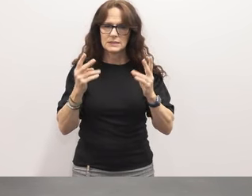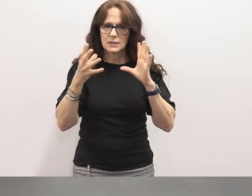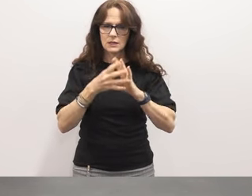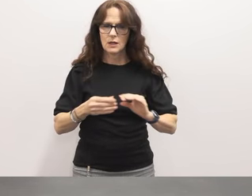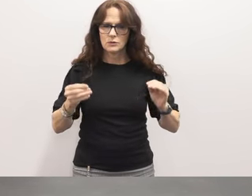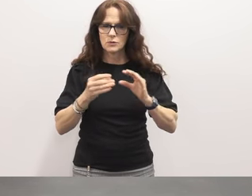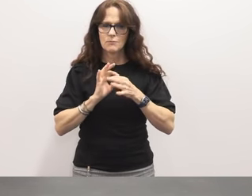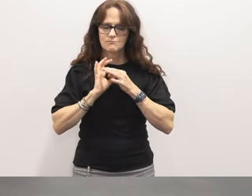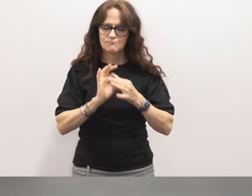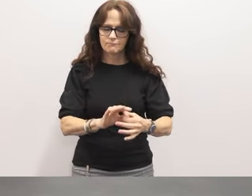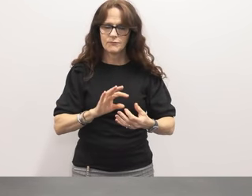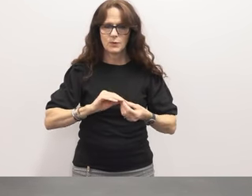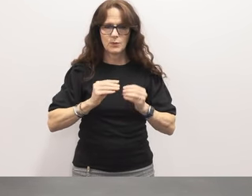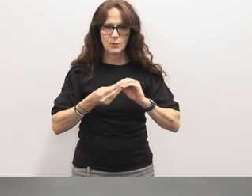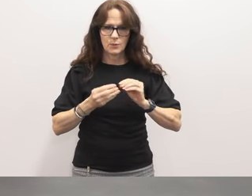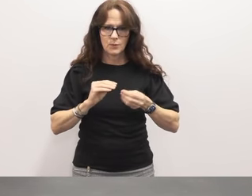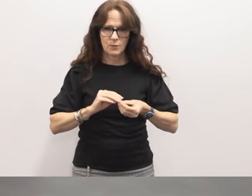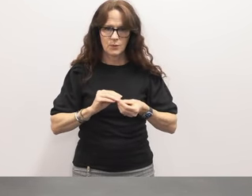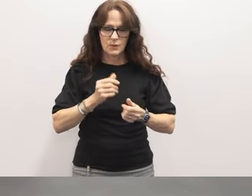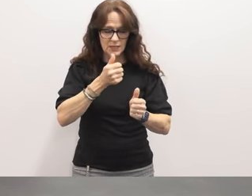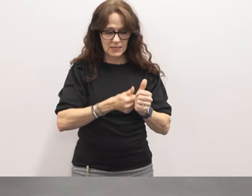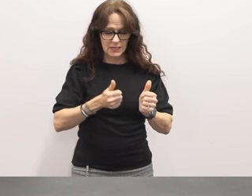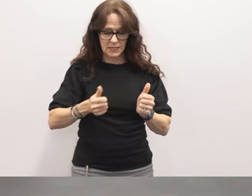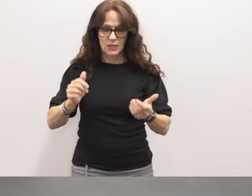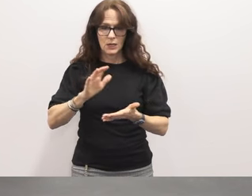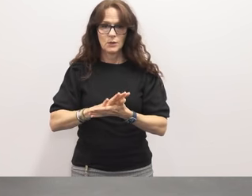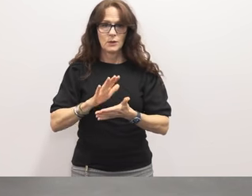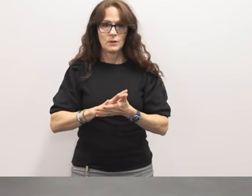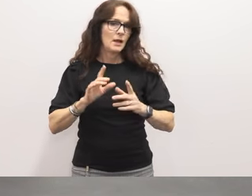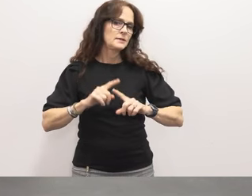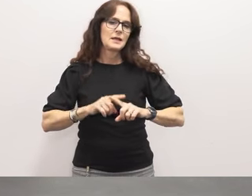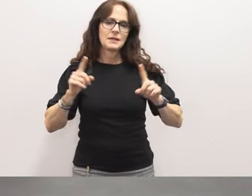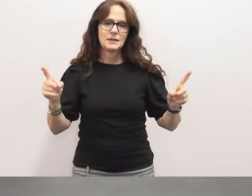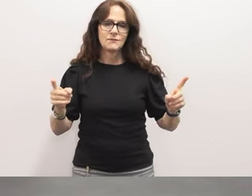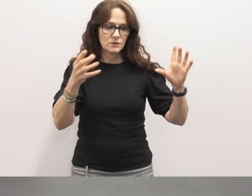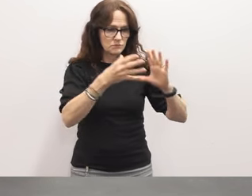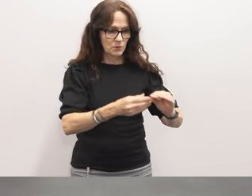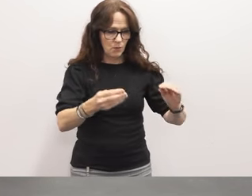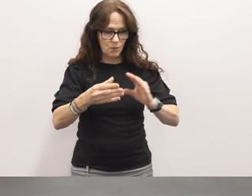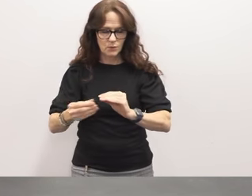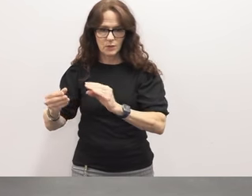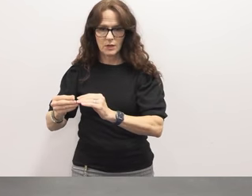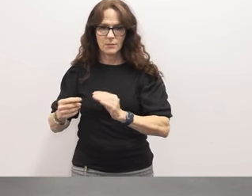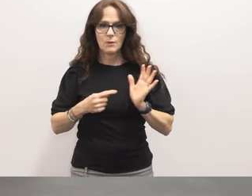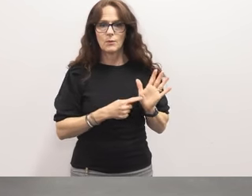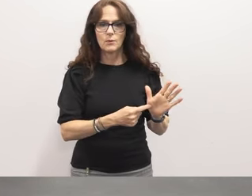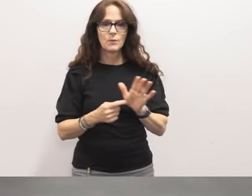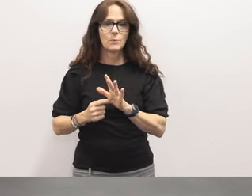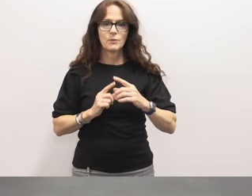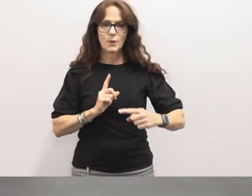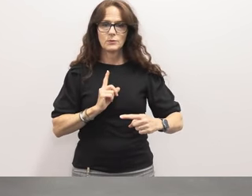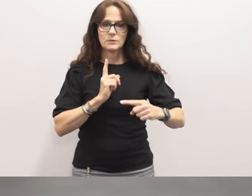and each school will have a particularly different story. But what we wanna highlight is those positive outliers.